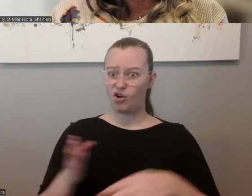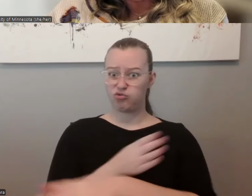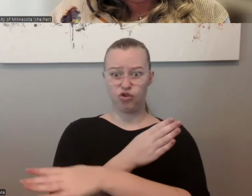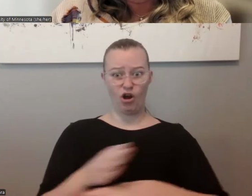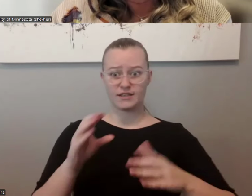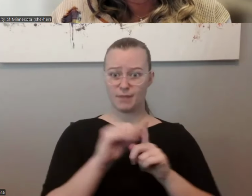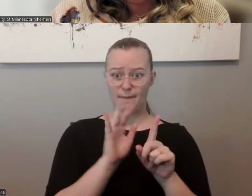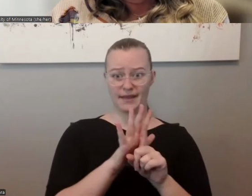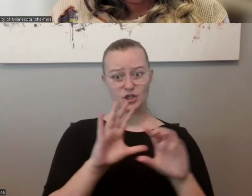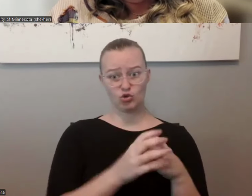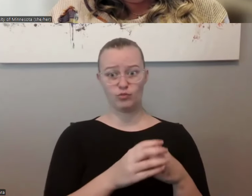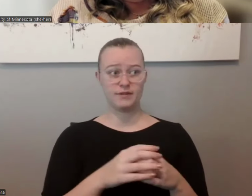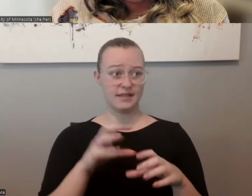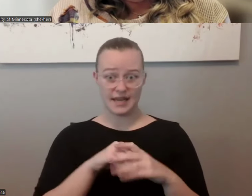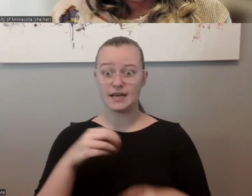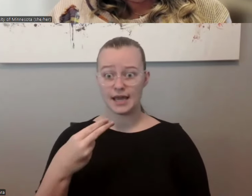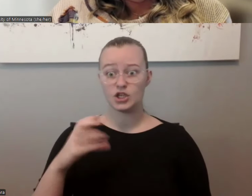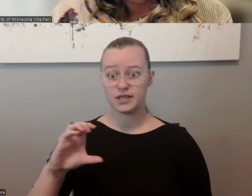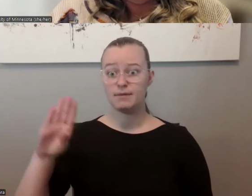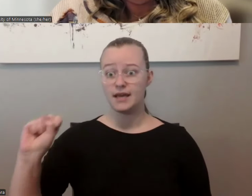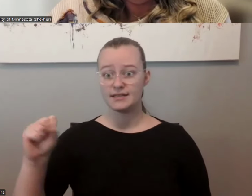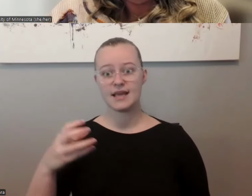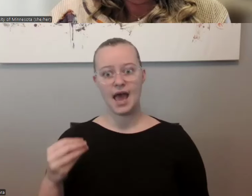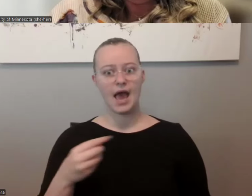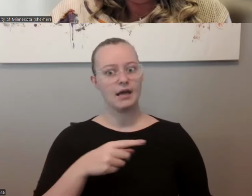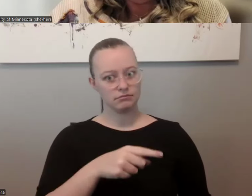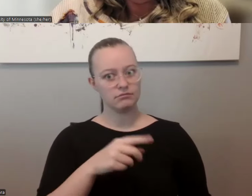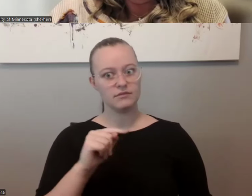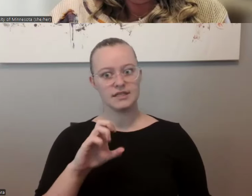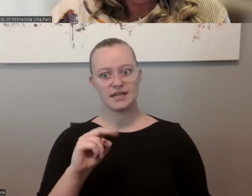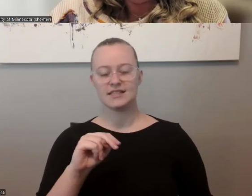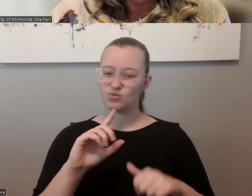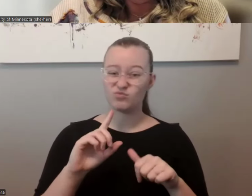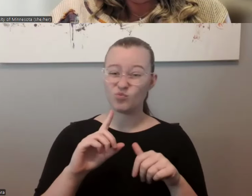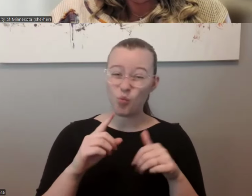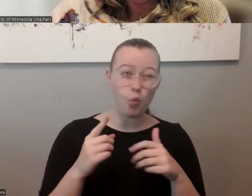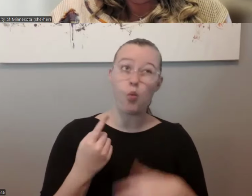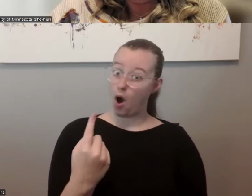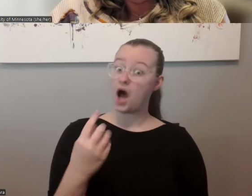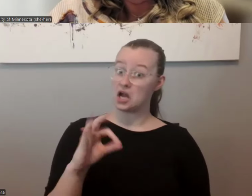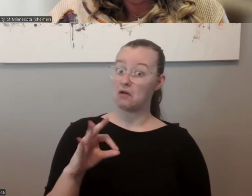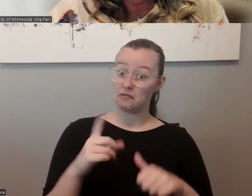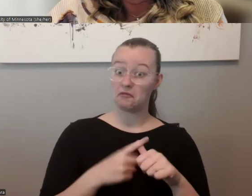within HCBS and they were one of the very first states to require the managed care